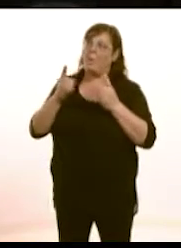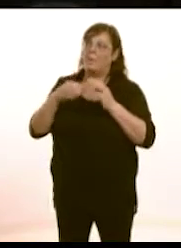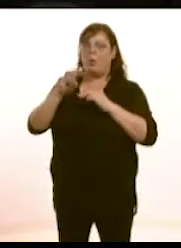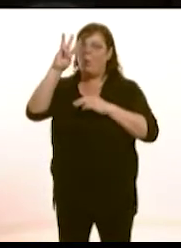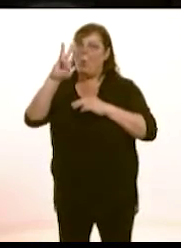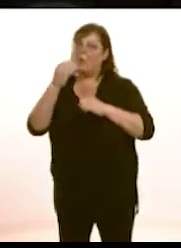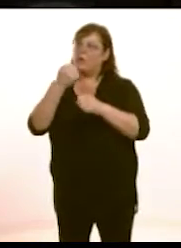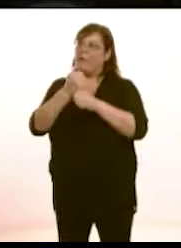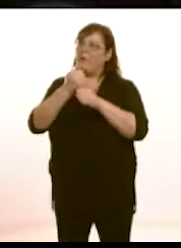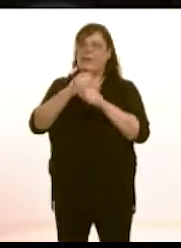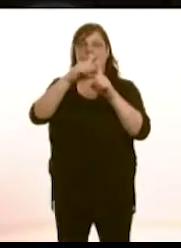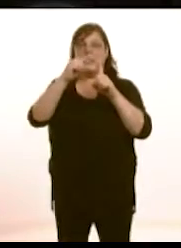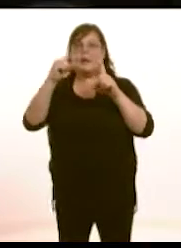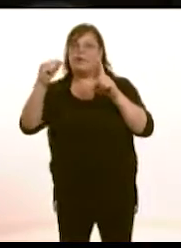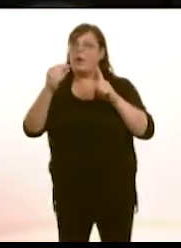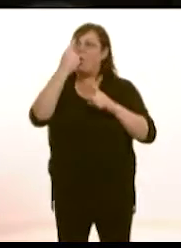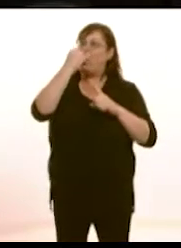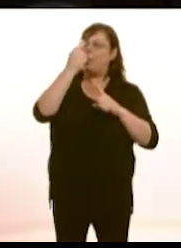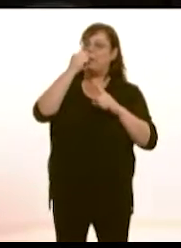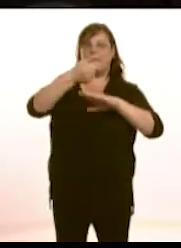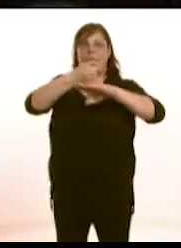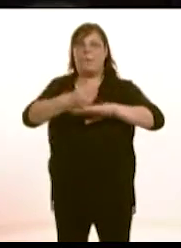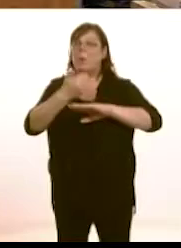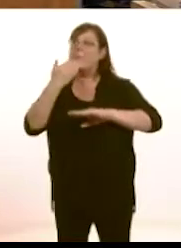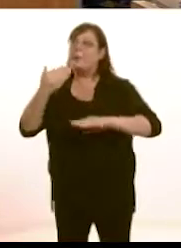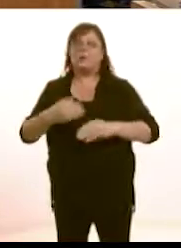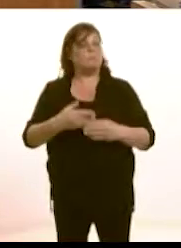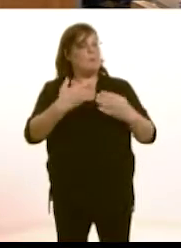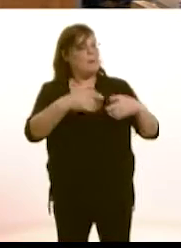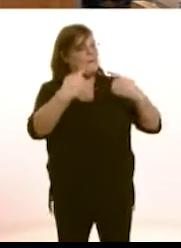OAQ(5)0176(FM) Carwyn Jones: Yes. It was made available to schools on 1 September.